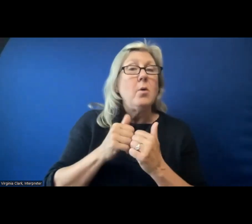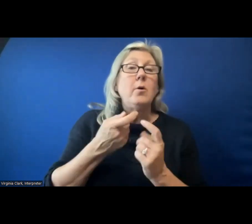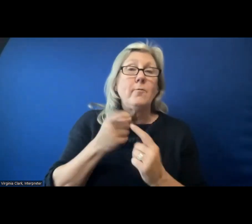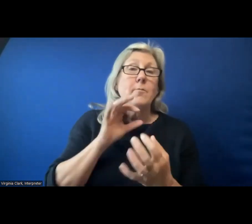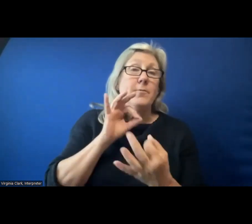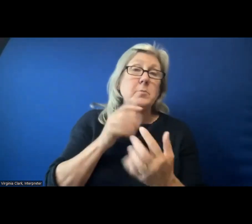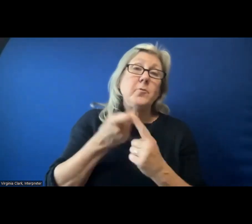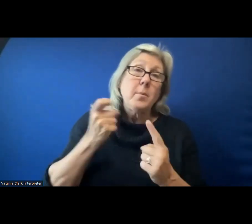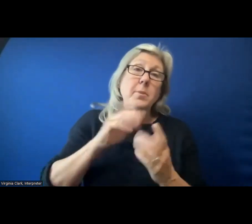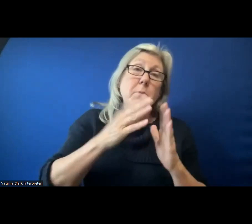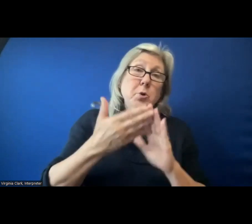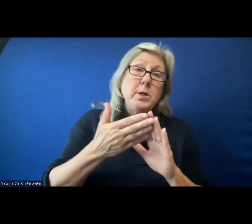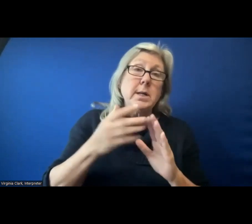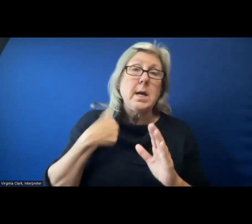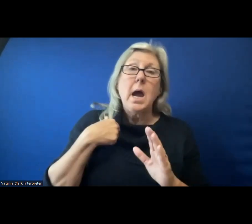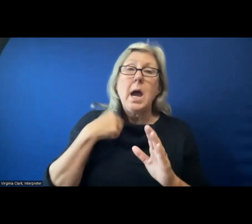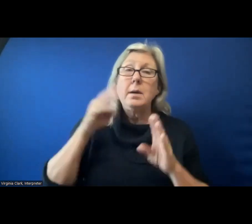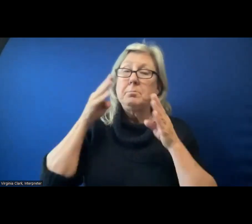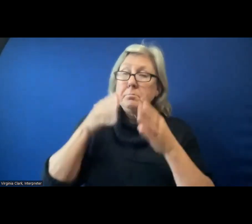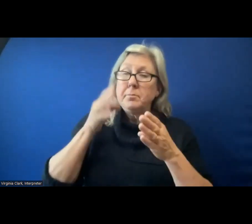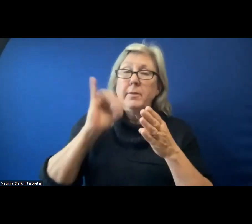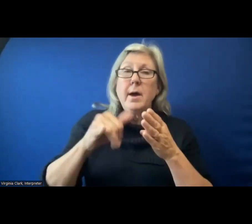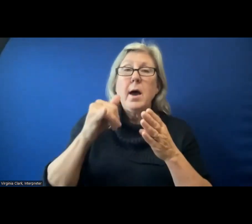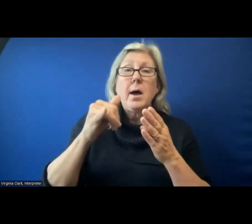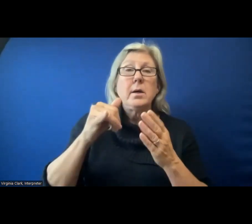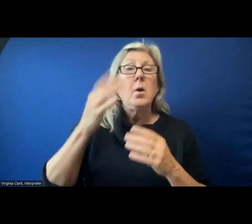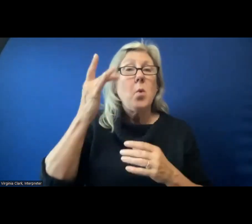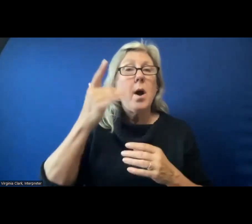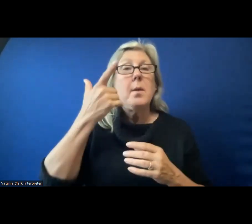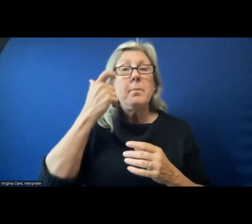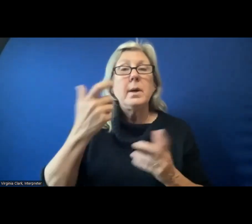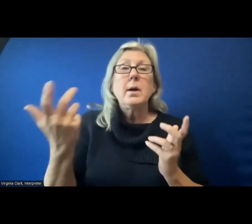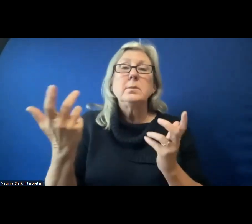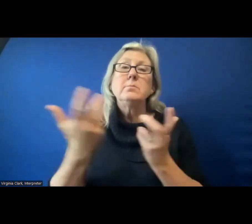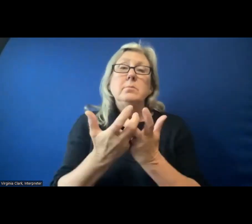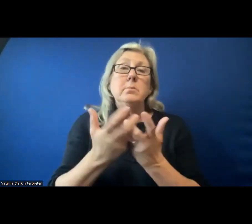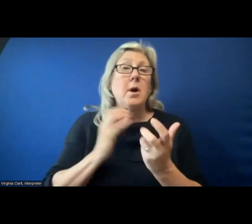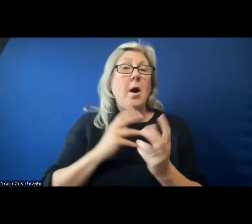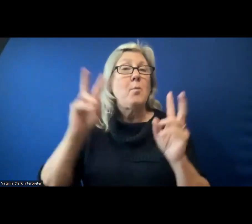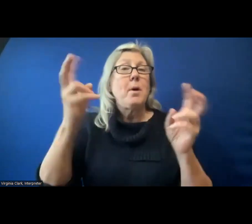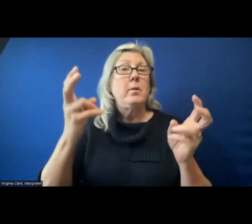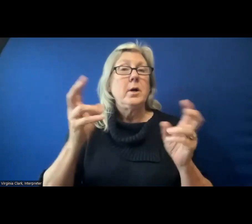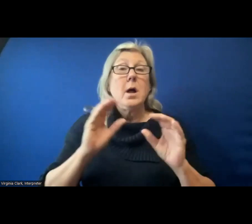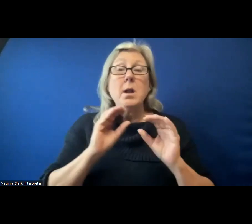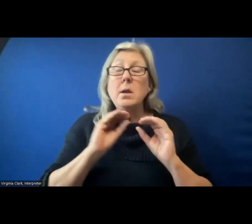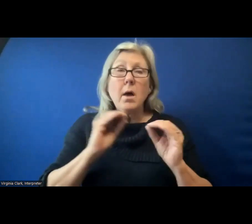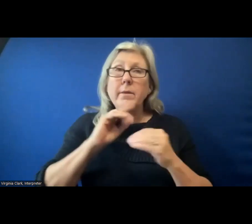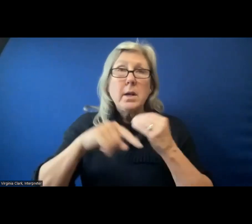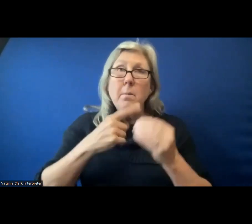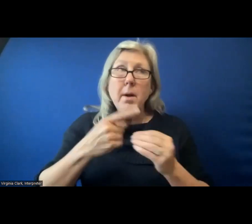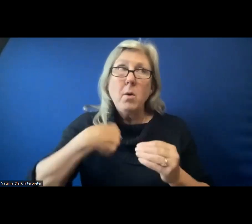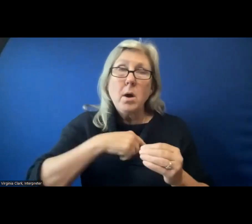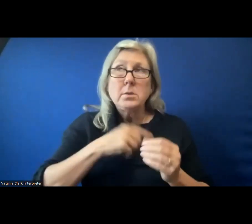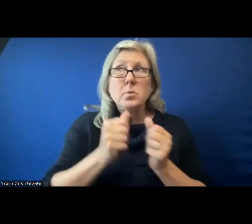And I focus on it because it's in sync with our motto of nothing about us without us.